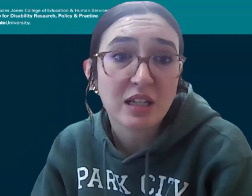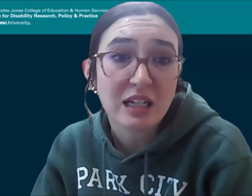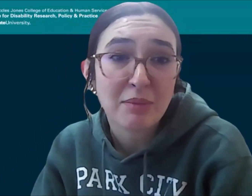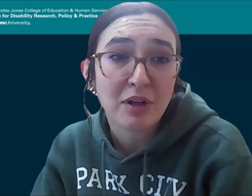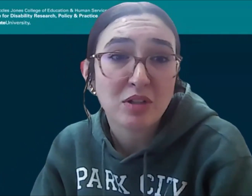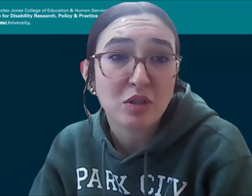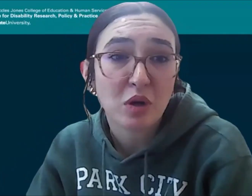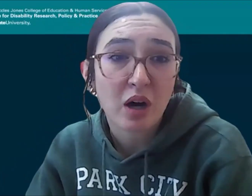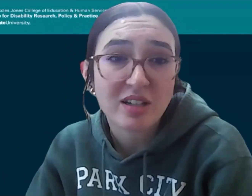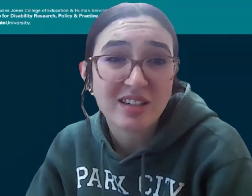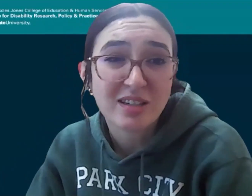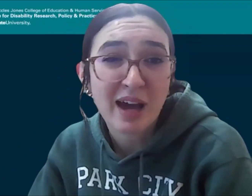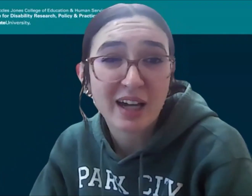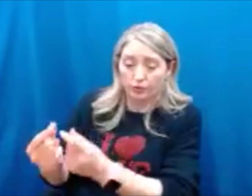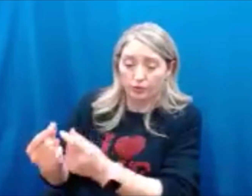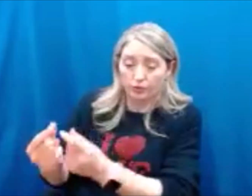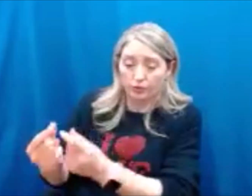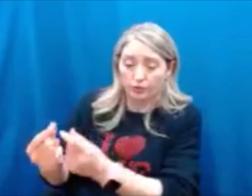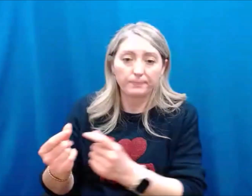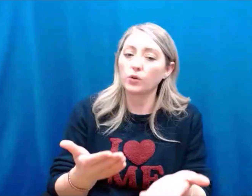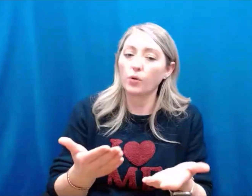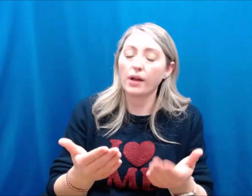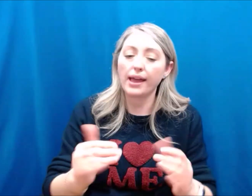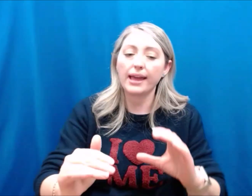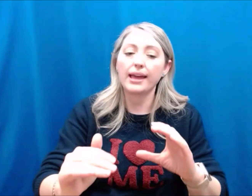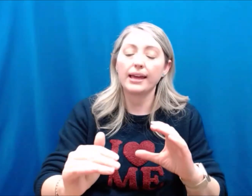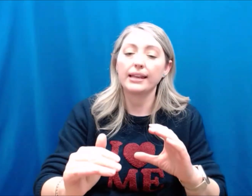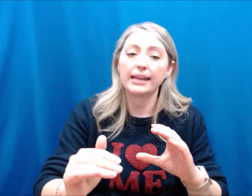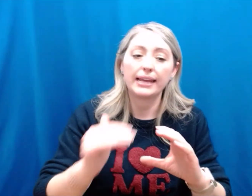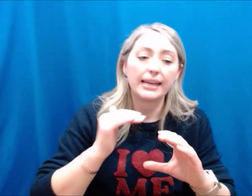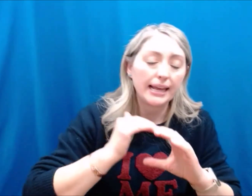give you access to Canvas where all that information is stored,